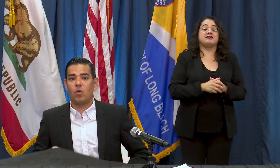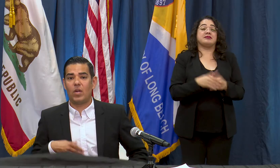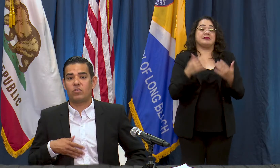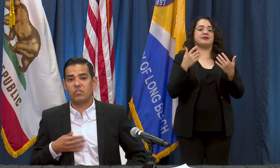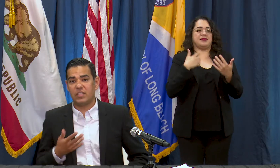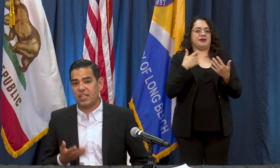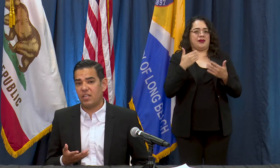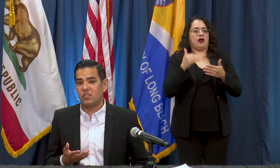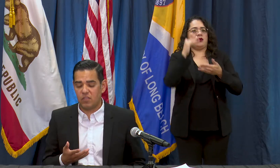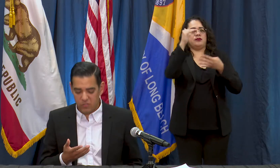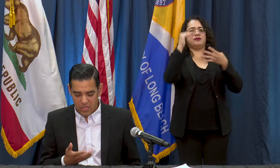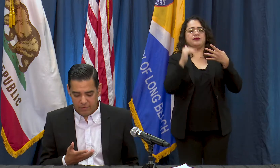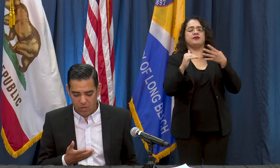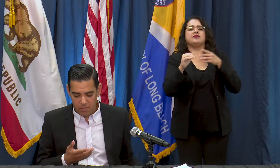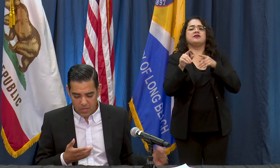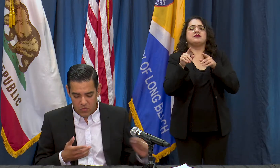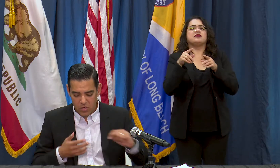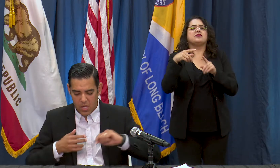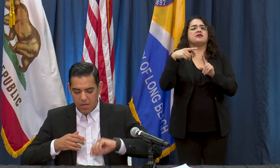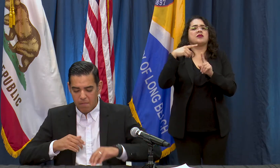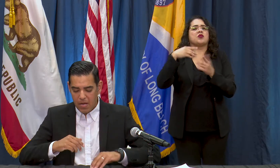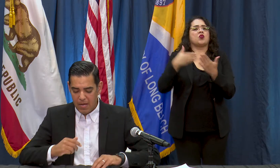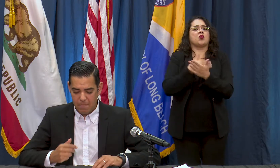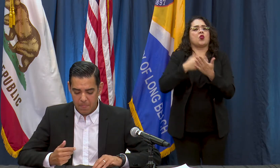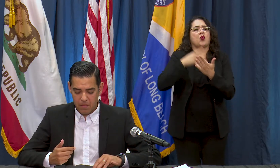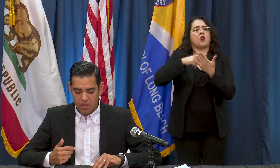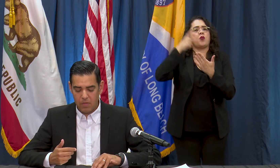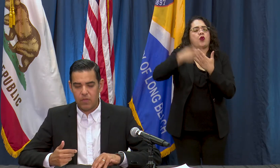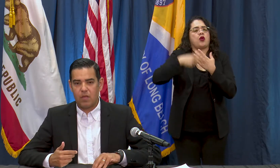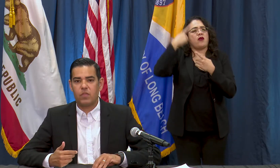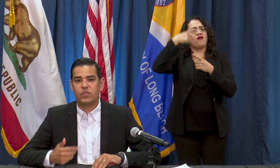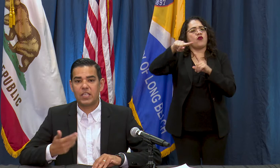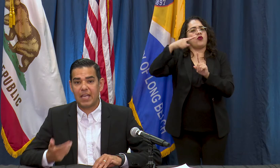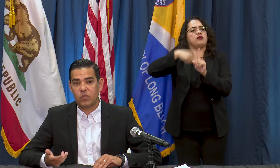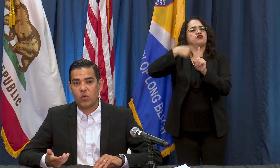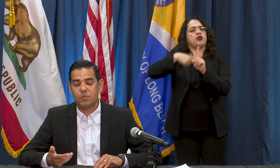renters and tenants in the City of Long Beach. The City Council has been